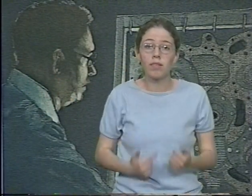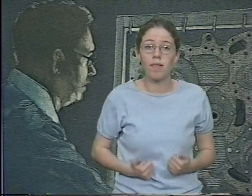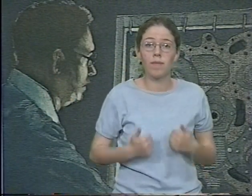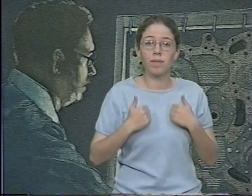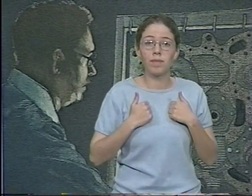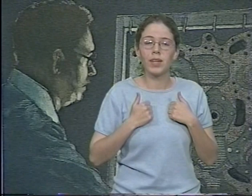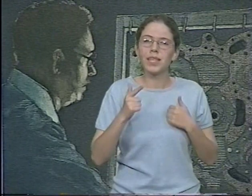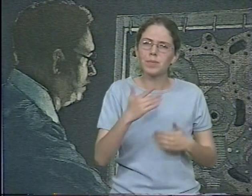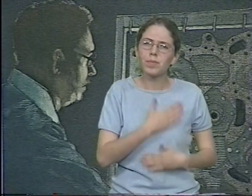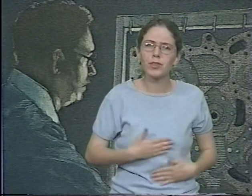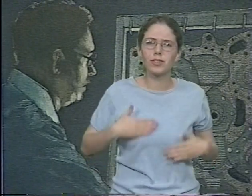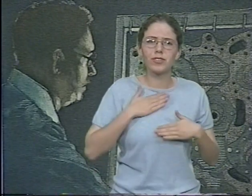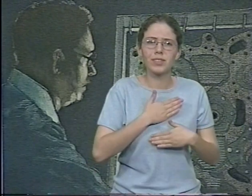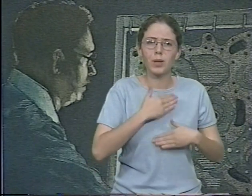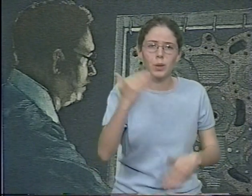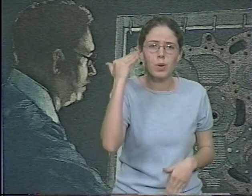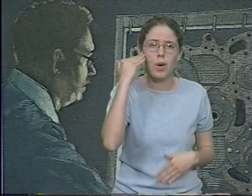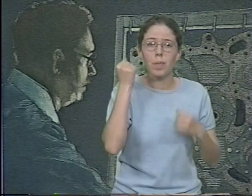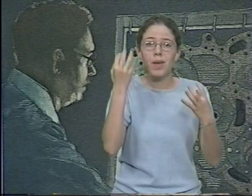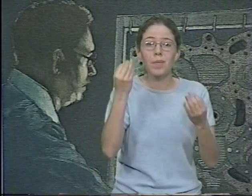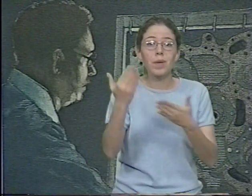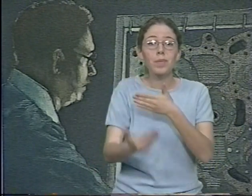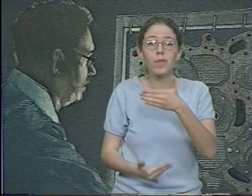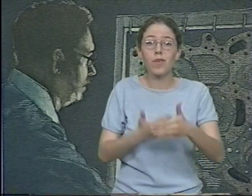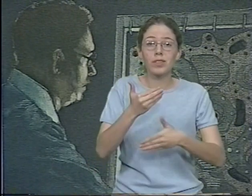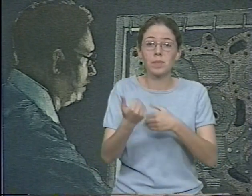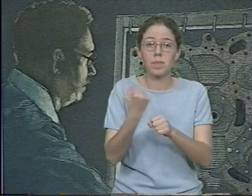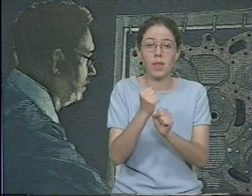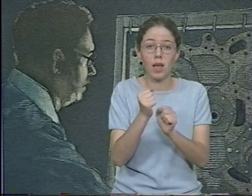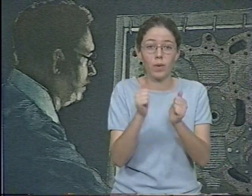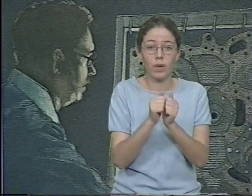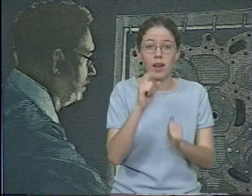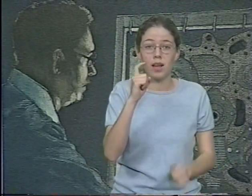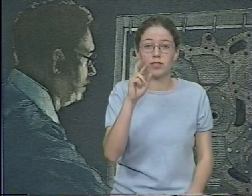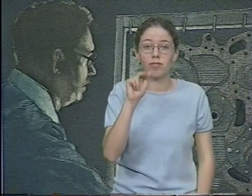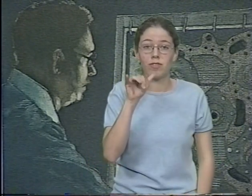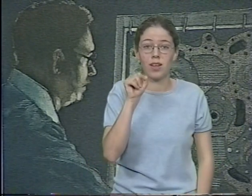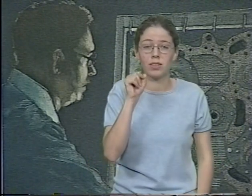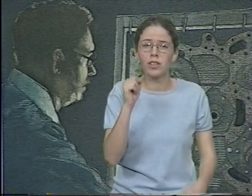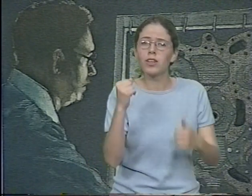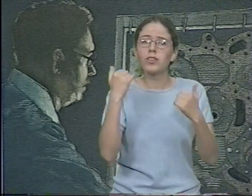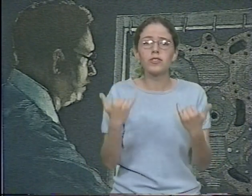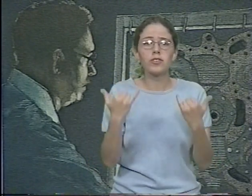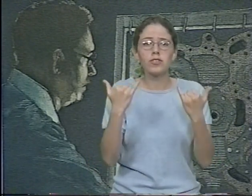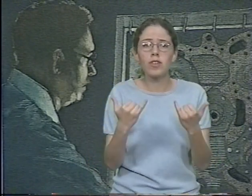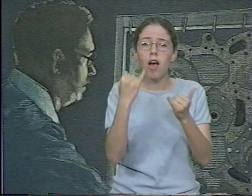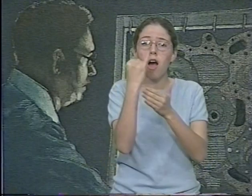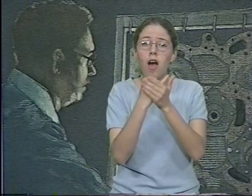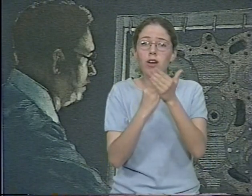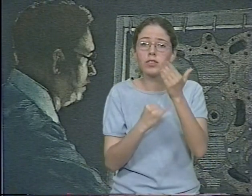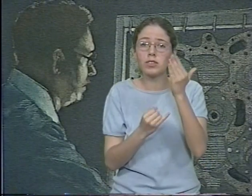How pleased Wilhelm would be to know the many advances made with X rays since his discovery.